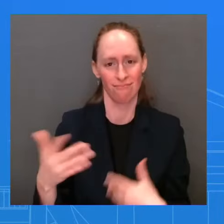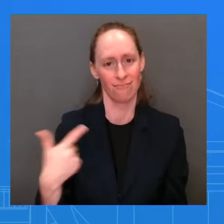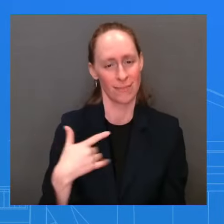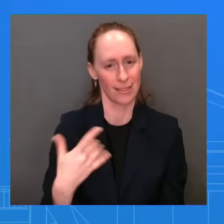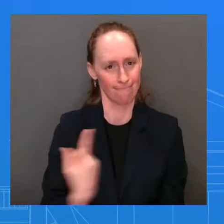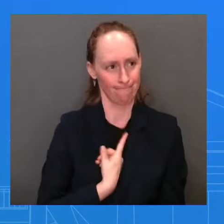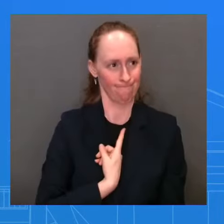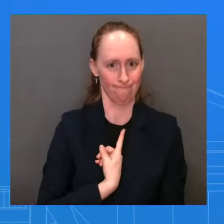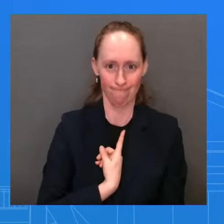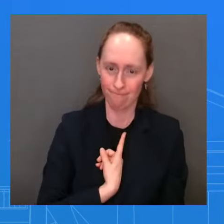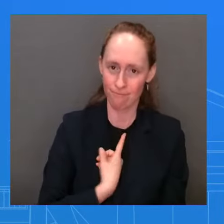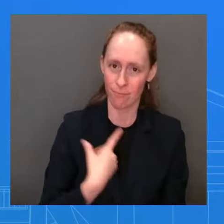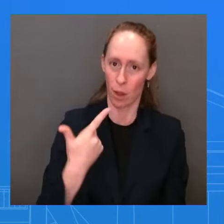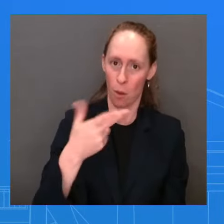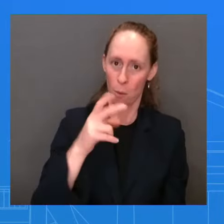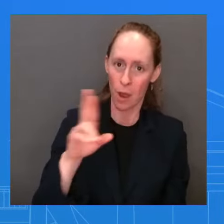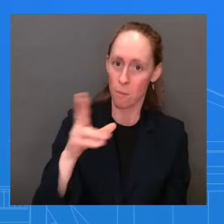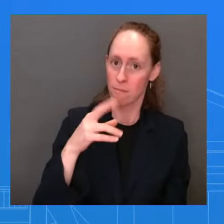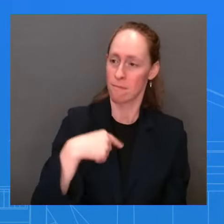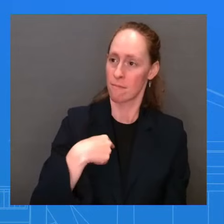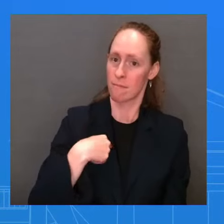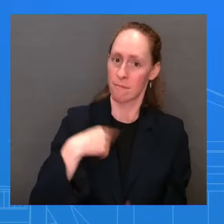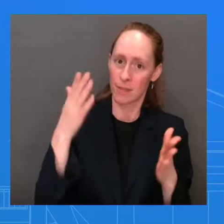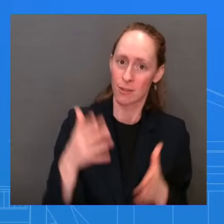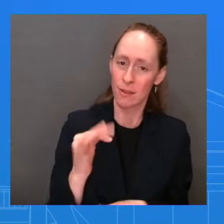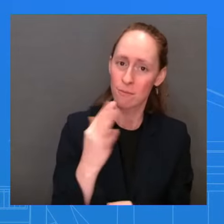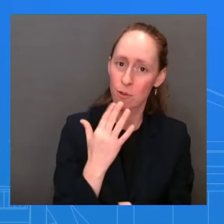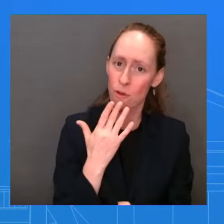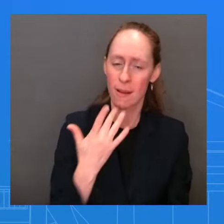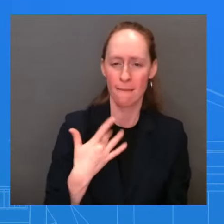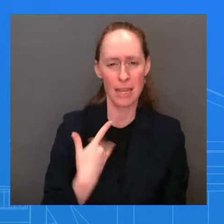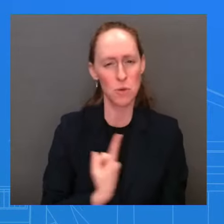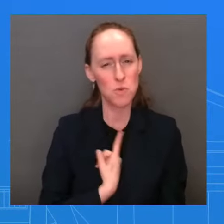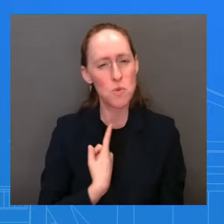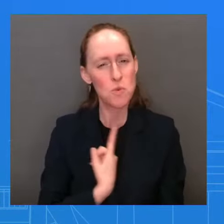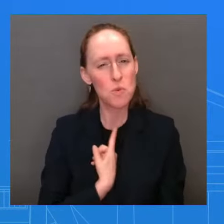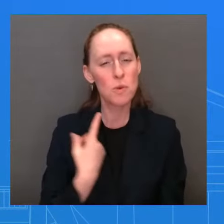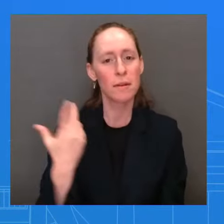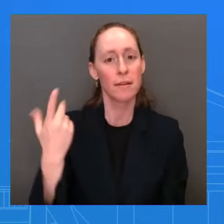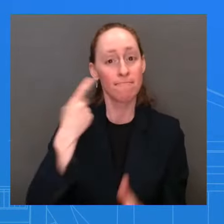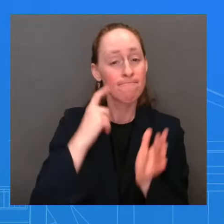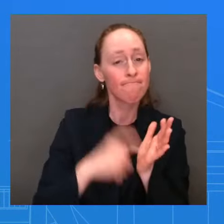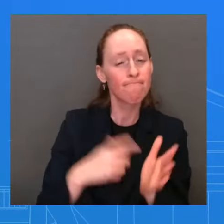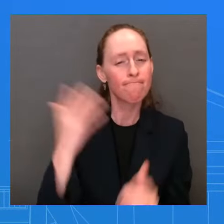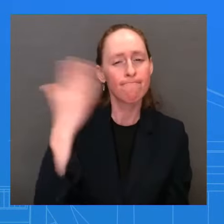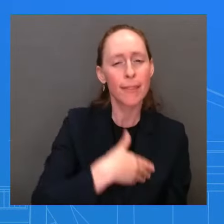"The L Word"'s impact cannot be understated. Being able to see diverse narratives